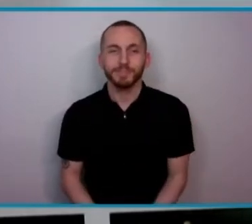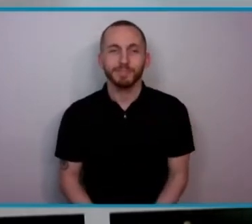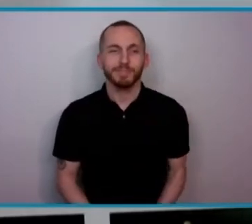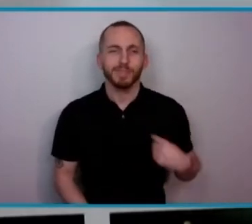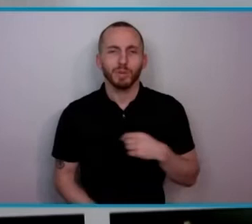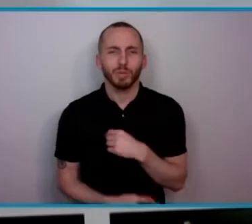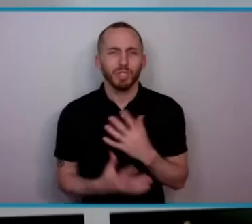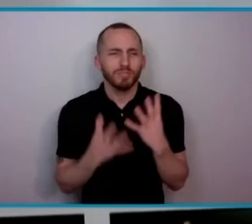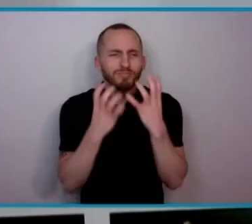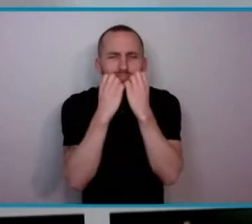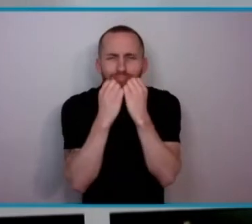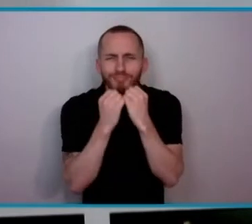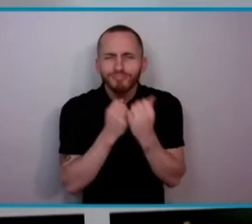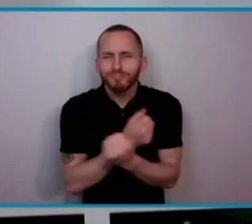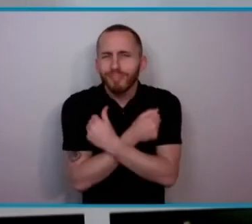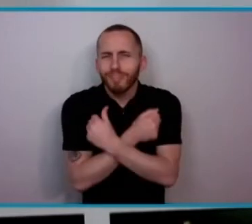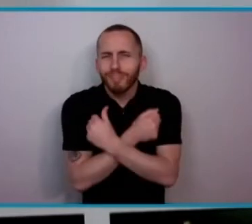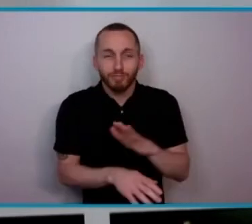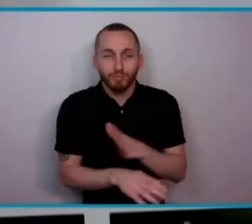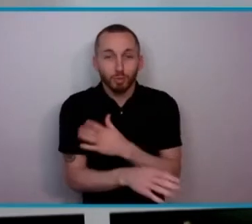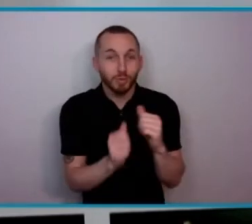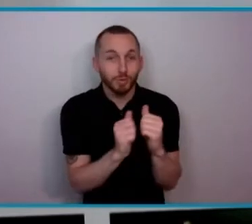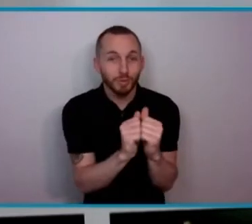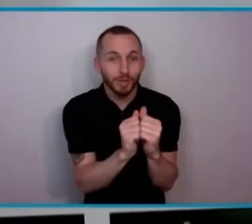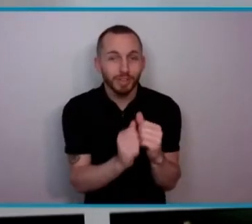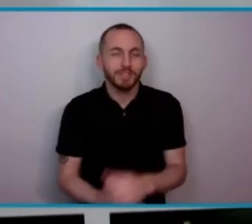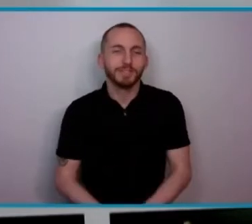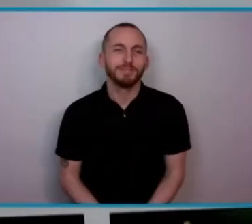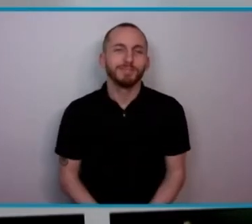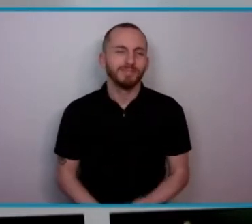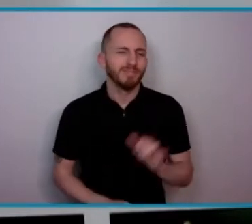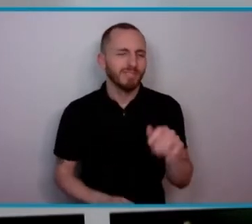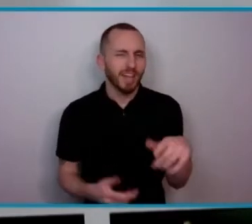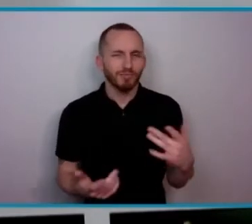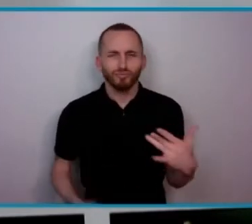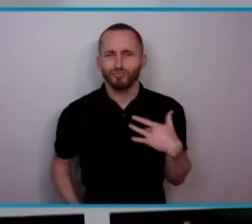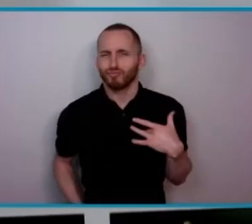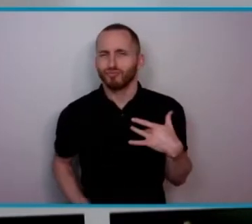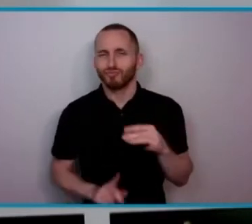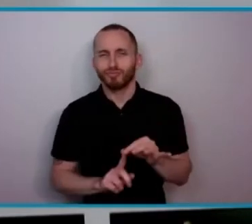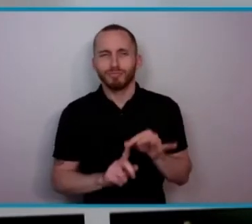And I would say it's just something really special about being able to connect with your